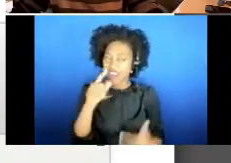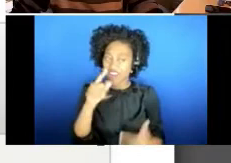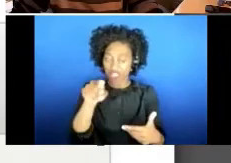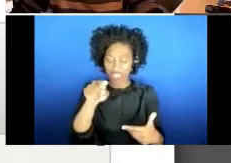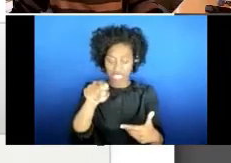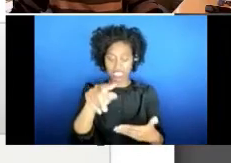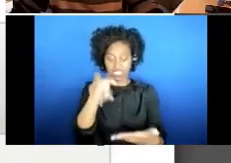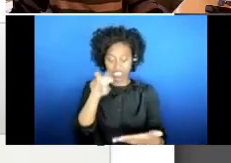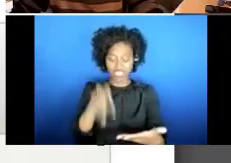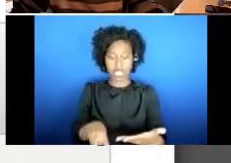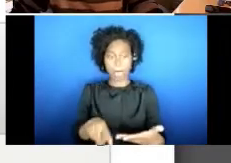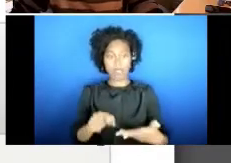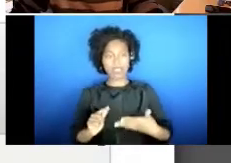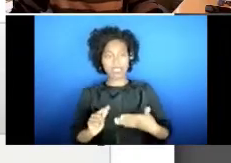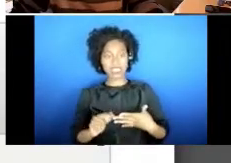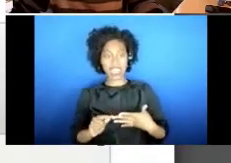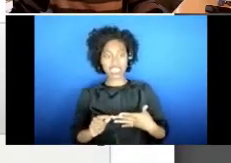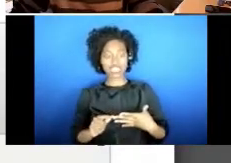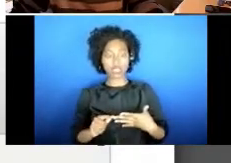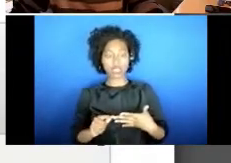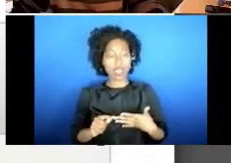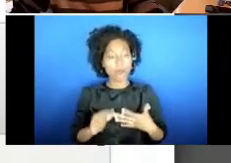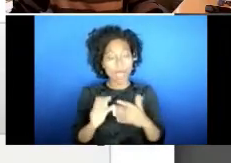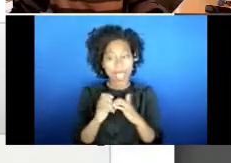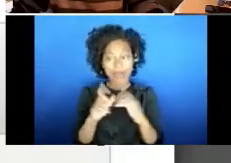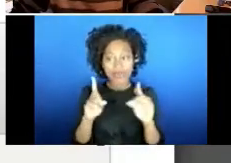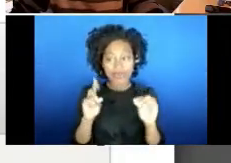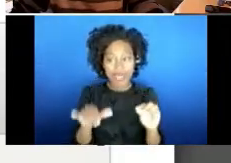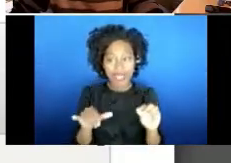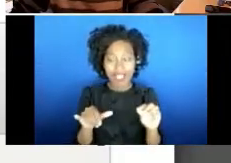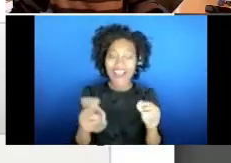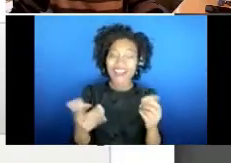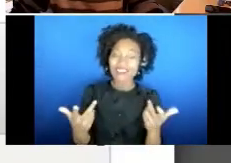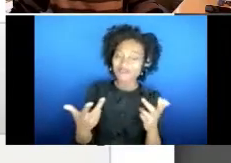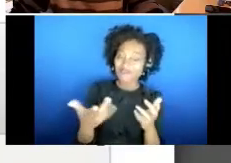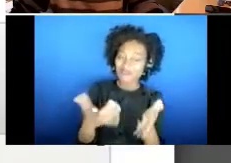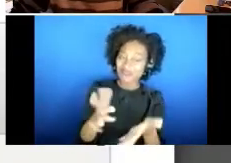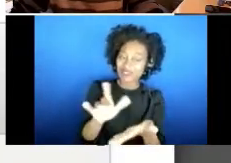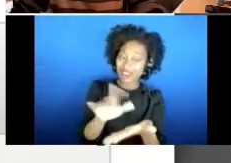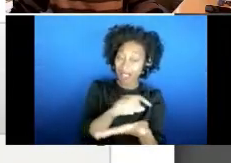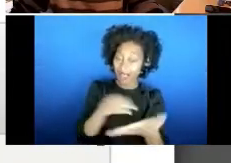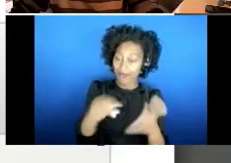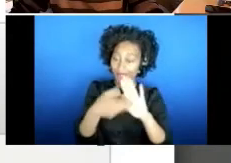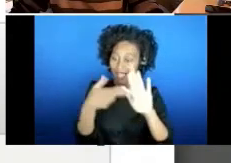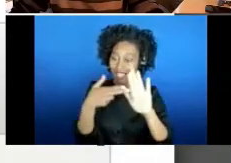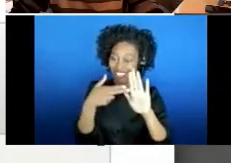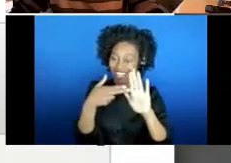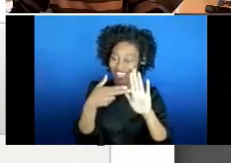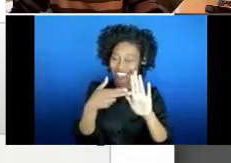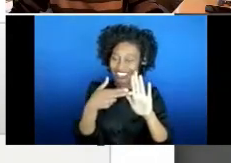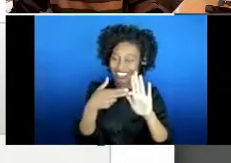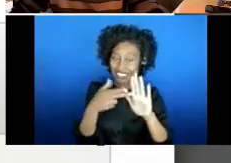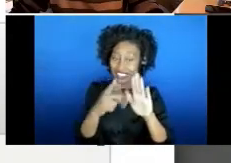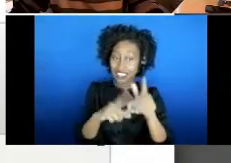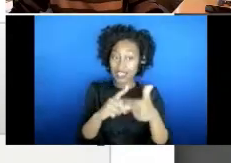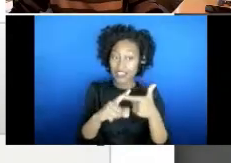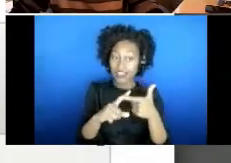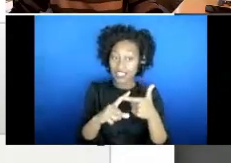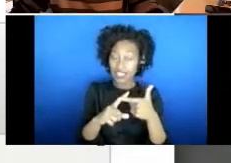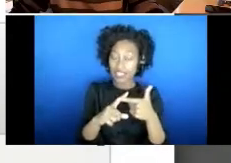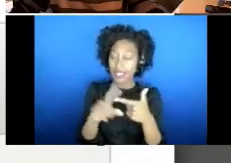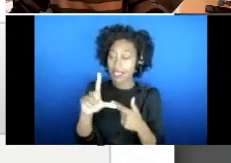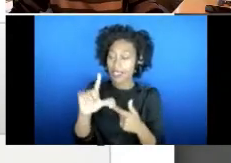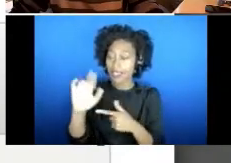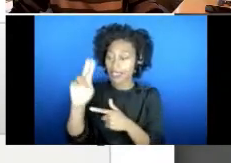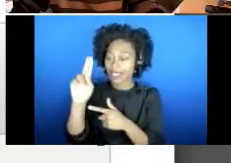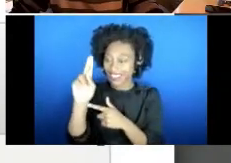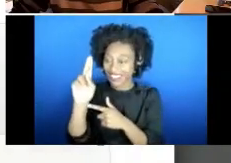this icon. So you highlight that and then go to the link icon in the toolbar.